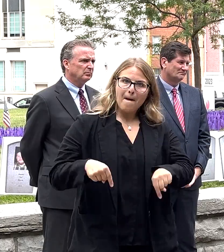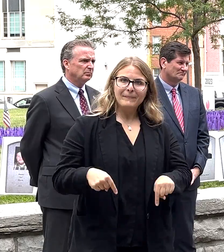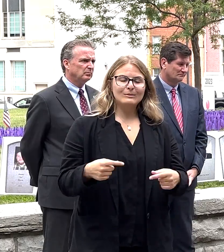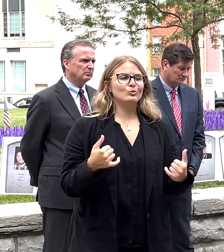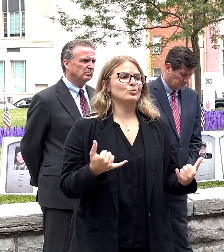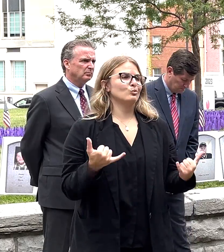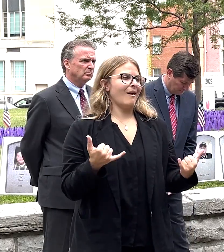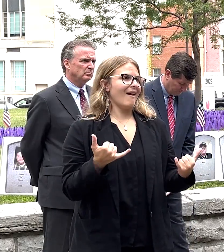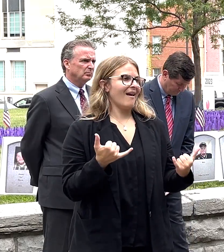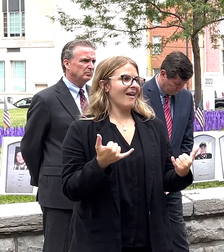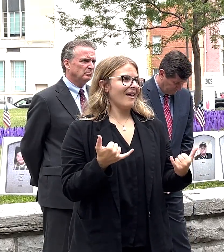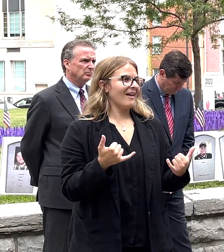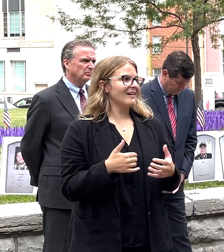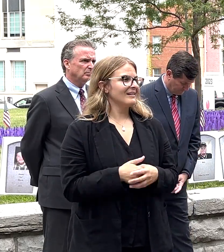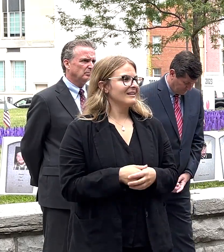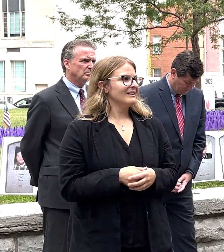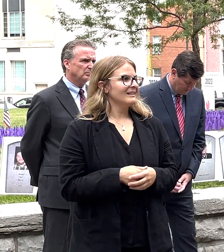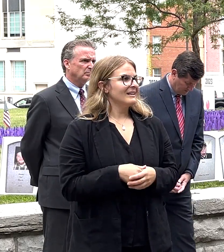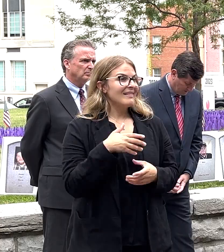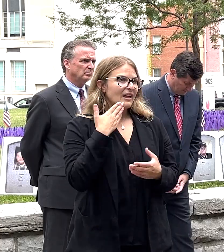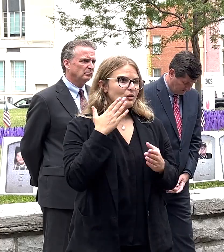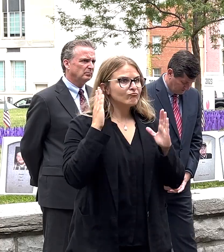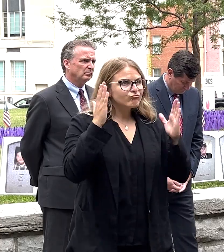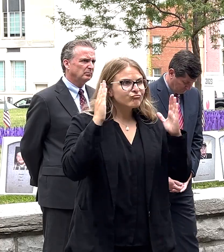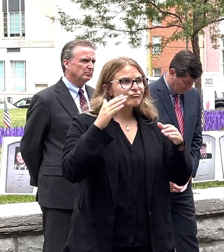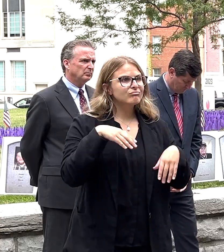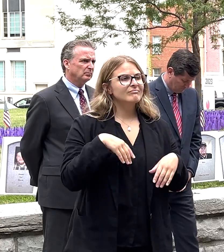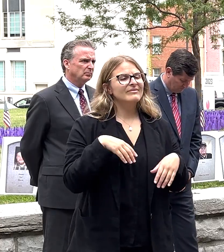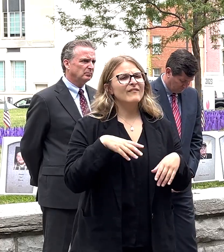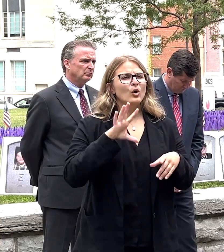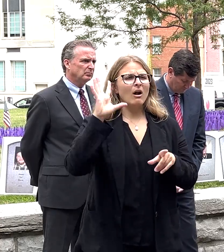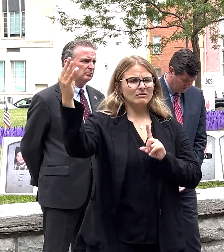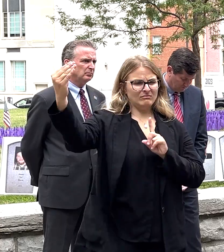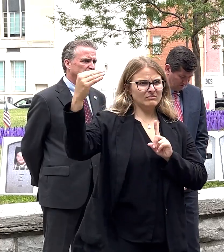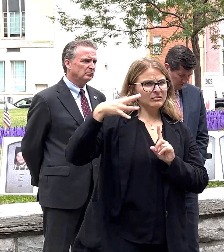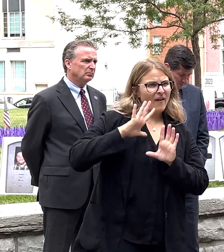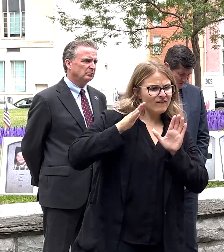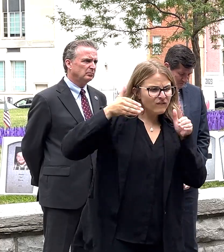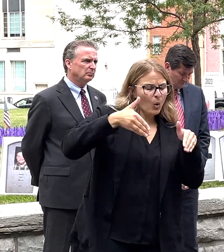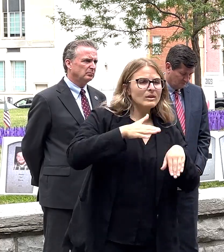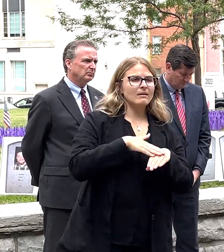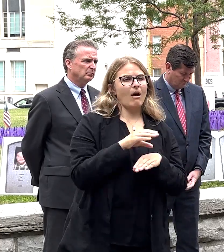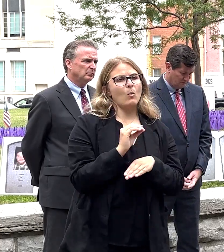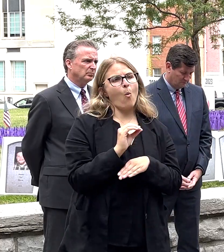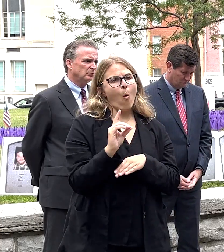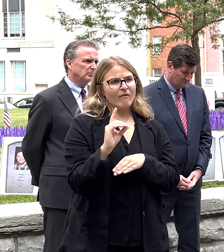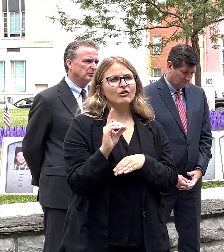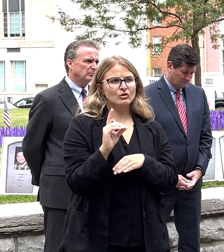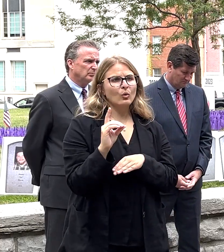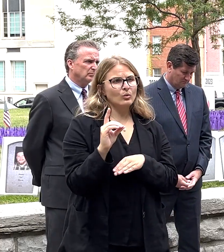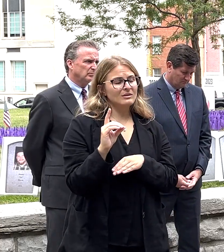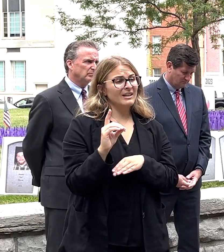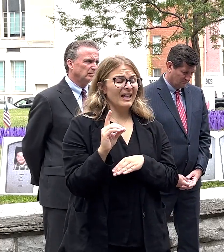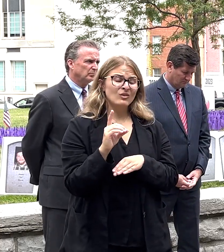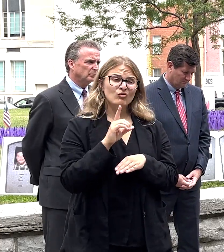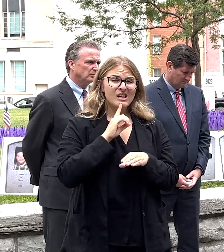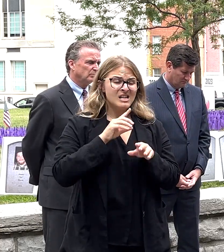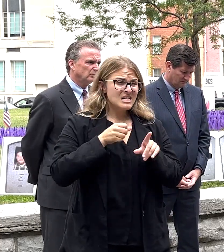Thank you for, as D.A. Kane said, shining a light, on overdose and its prevalence in our community